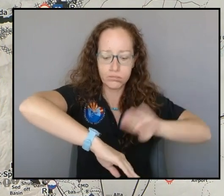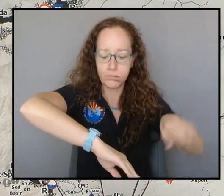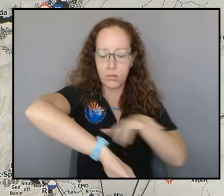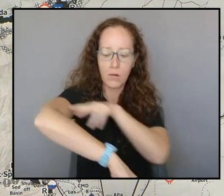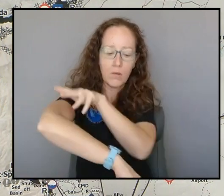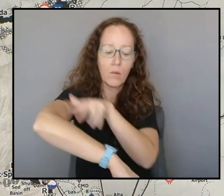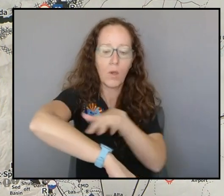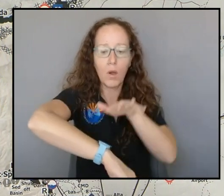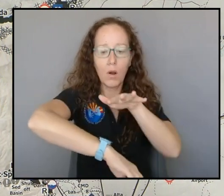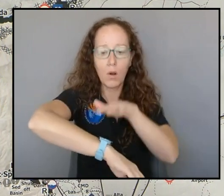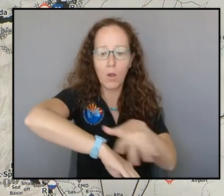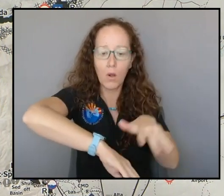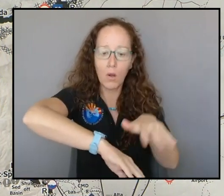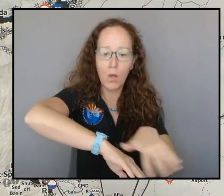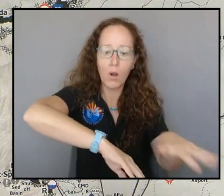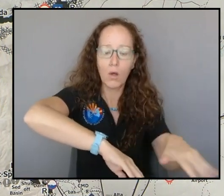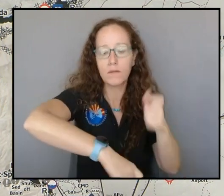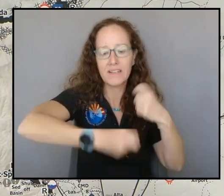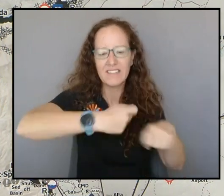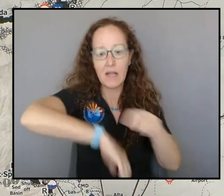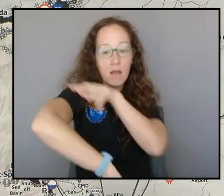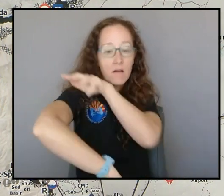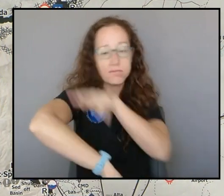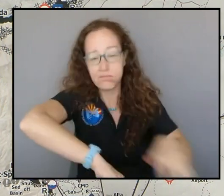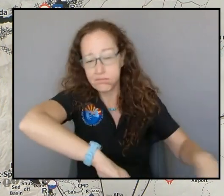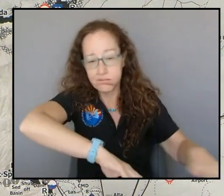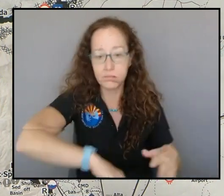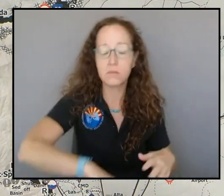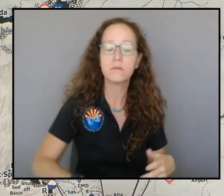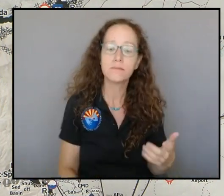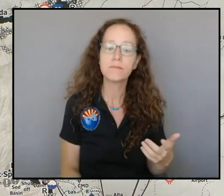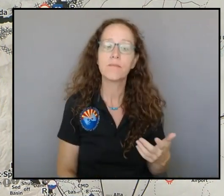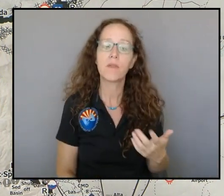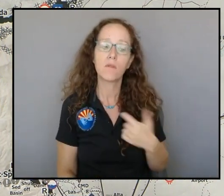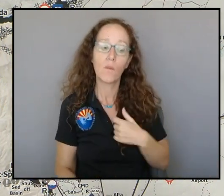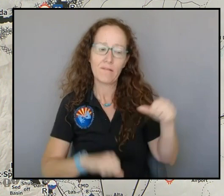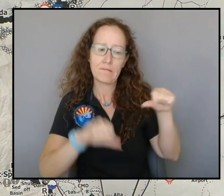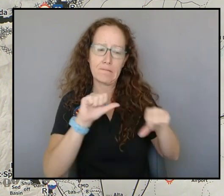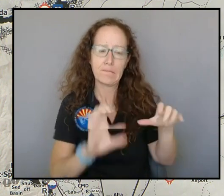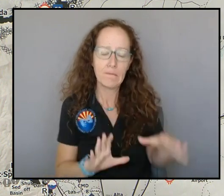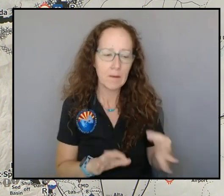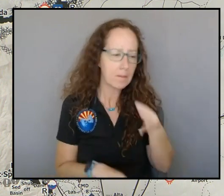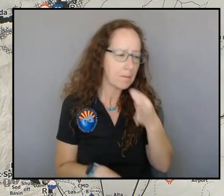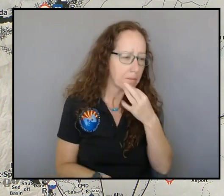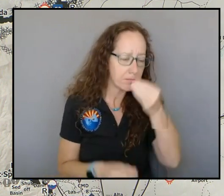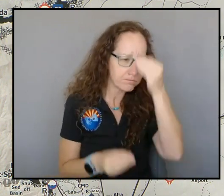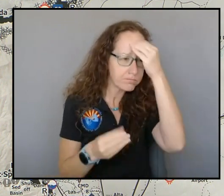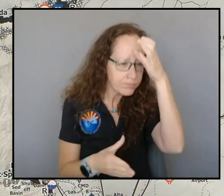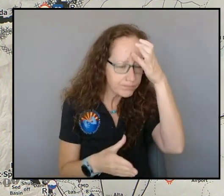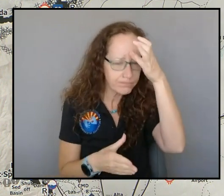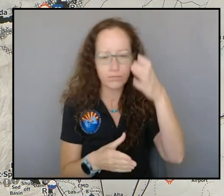of thought process by experts in hydrology and soil, they've looked at that, and they've put plan that together, and